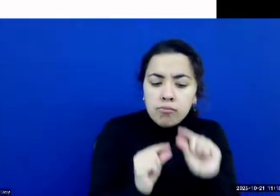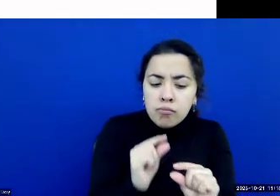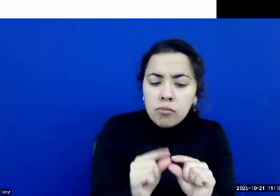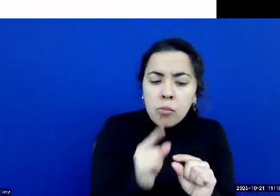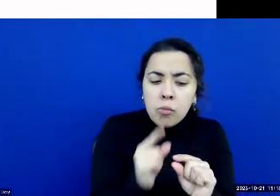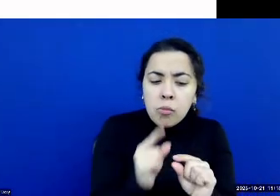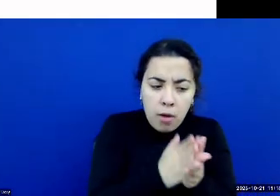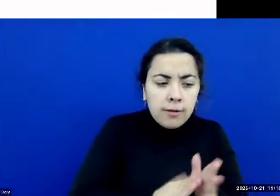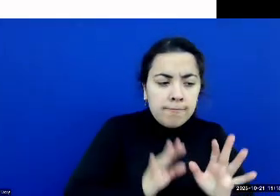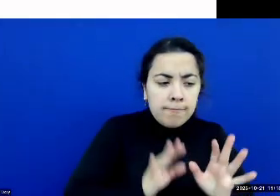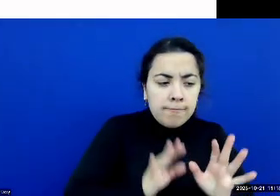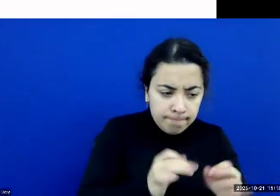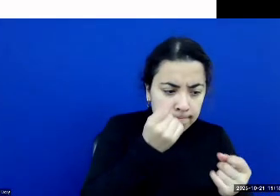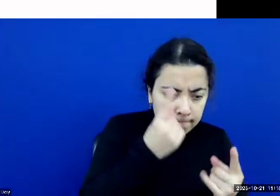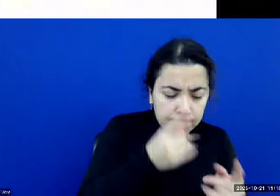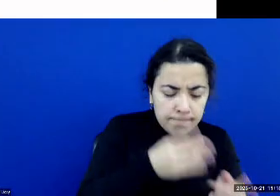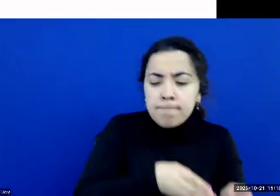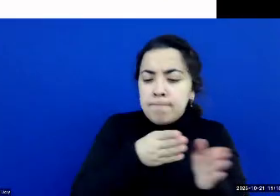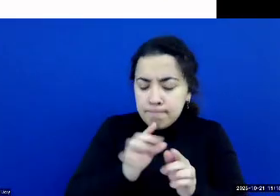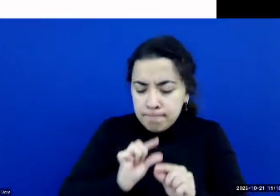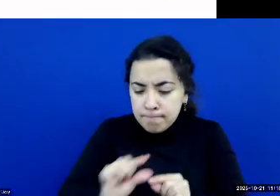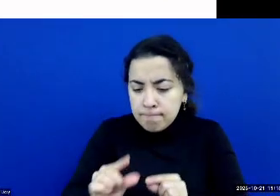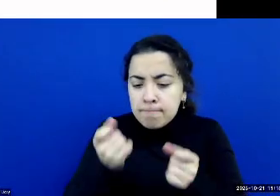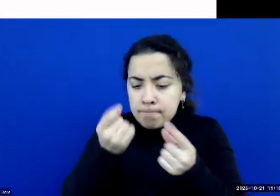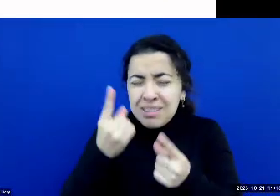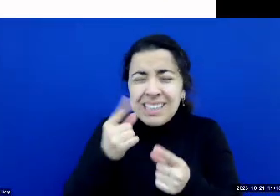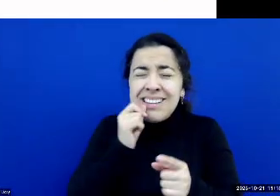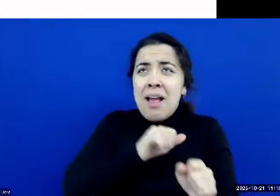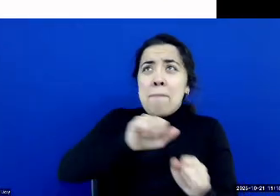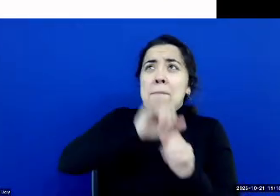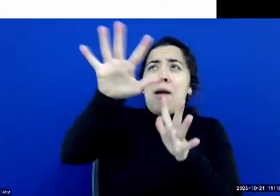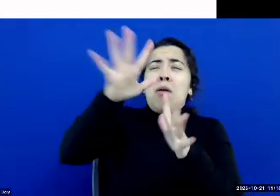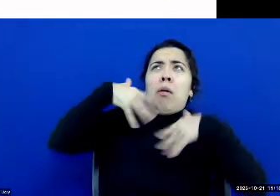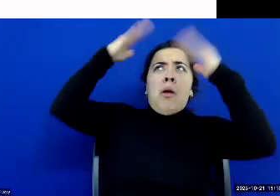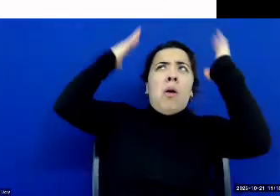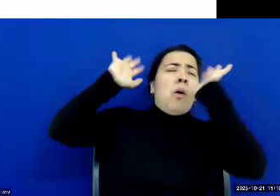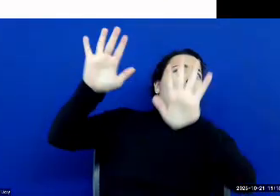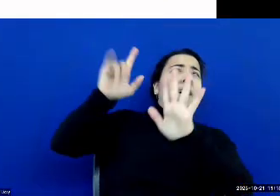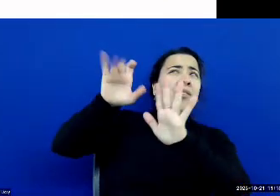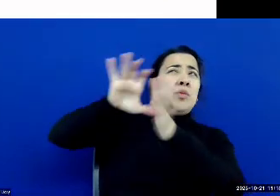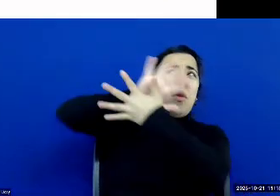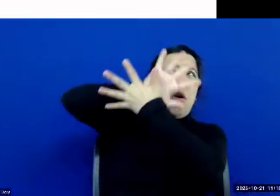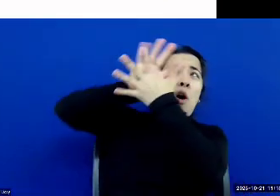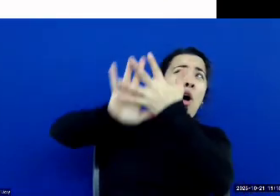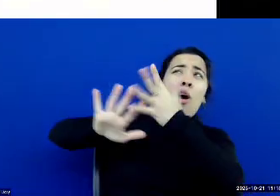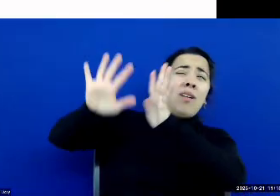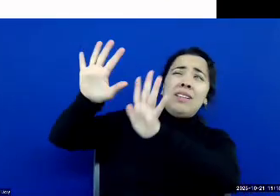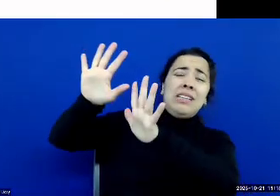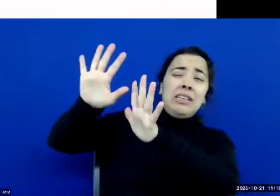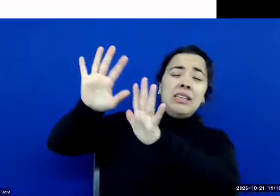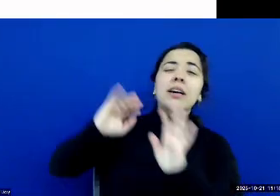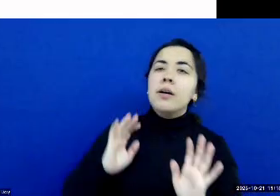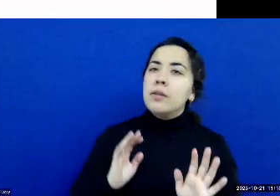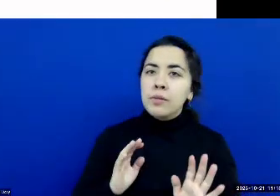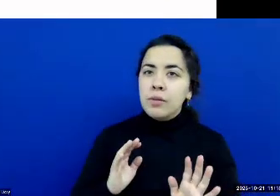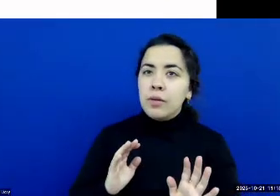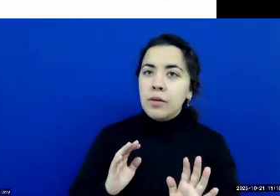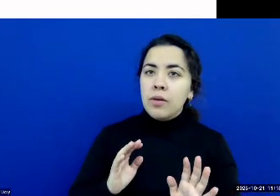Kathleen DeForest: People tend to view accessibility as this insurmountable mountain. Kathleen DeForest: And they're like, oh my gosh, I have to do all of these things.